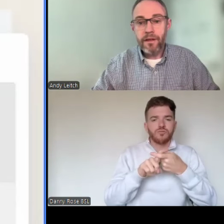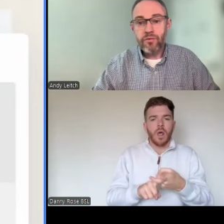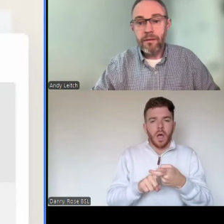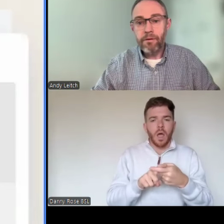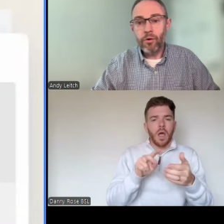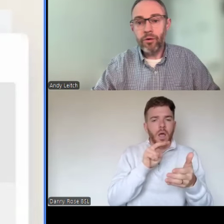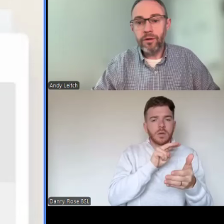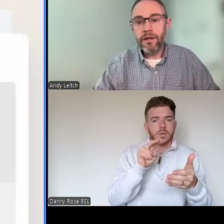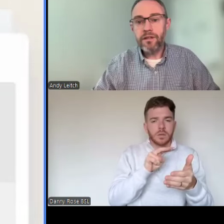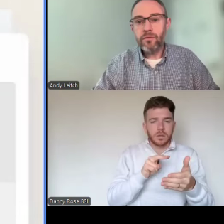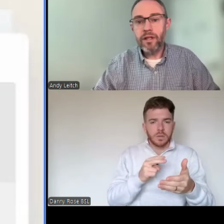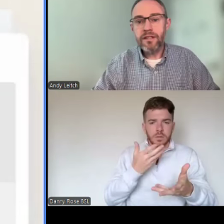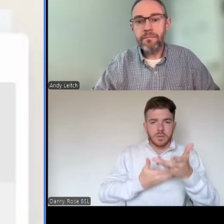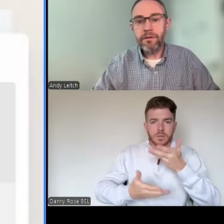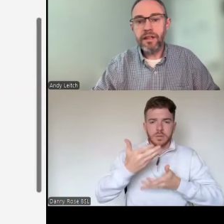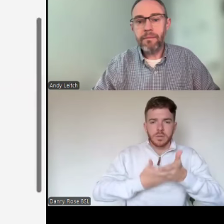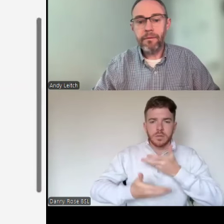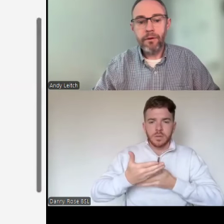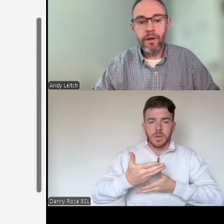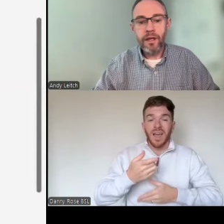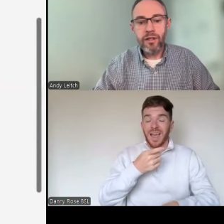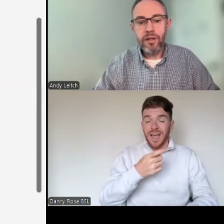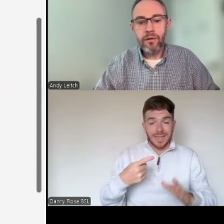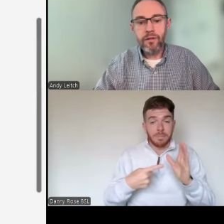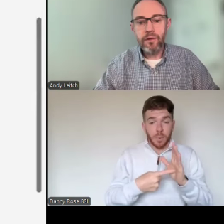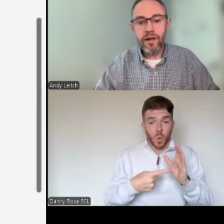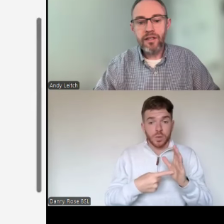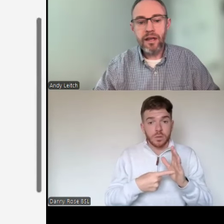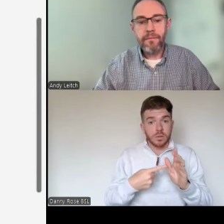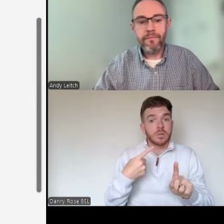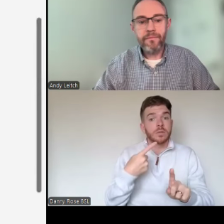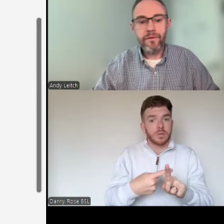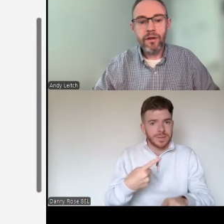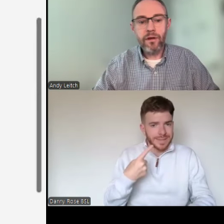That's really important and this is a really simple step that we can do to address that.